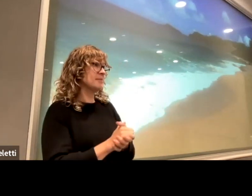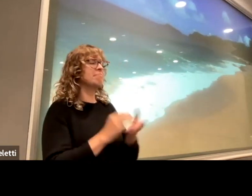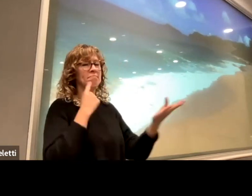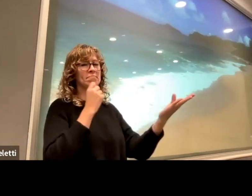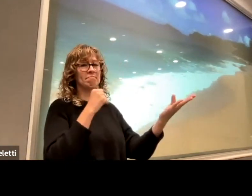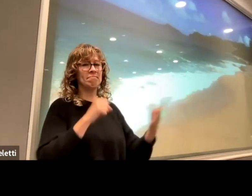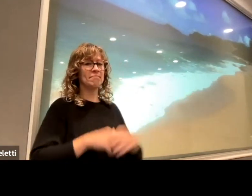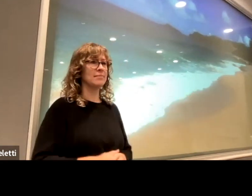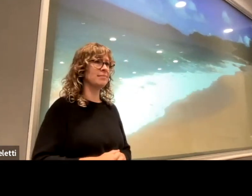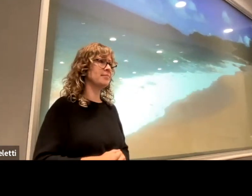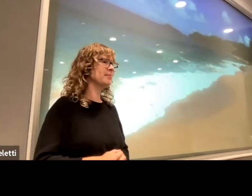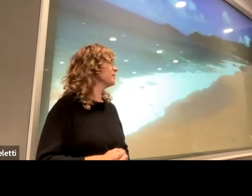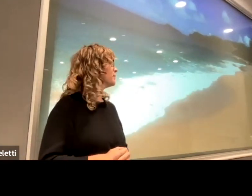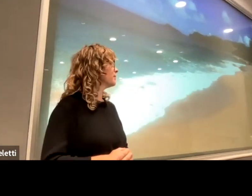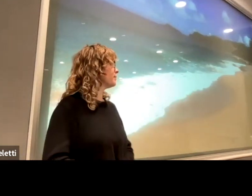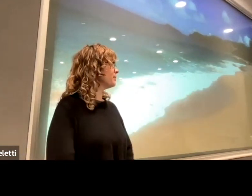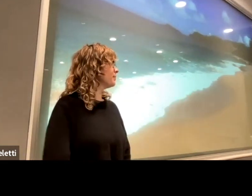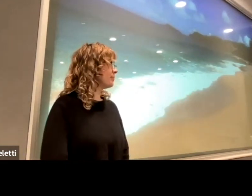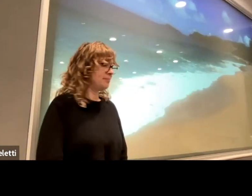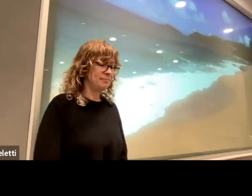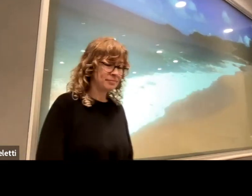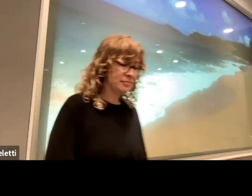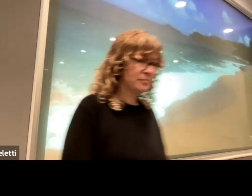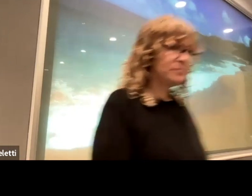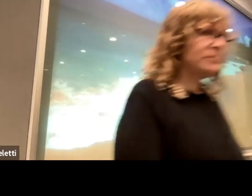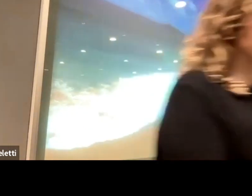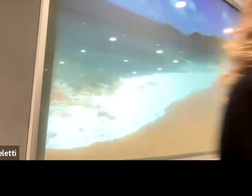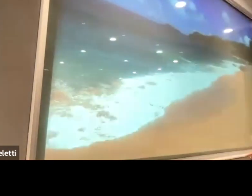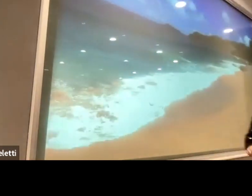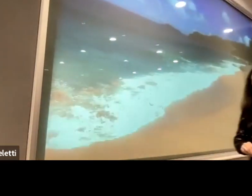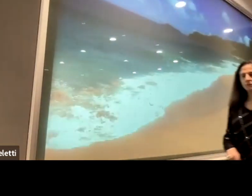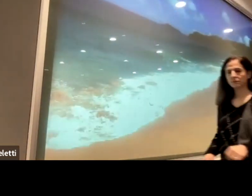It is a good time to to our Webinar.